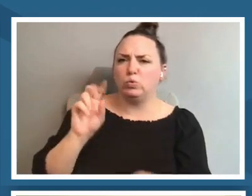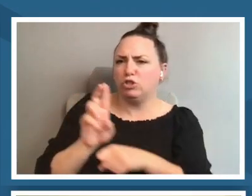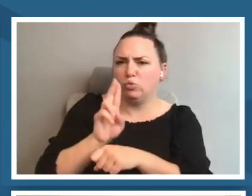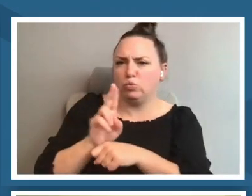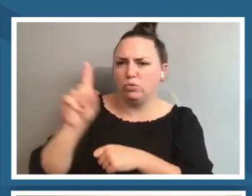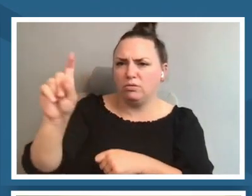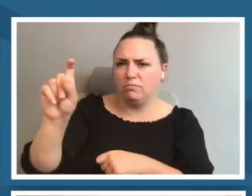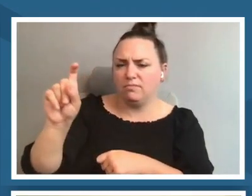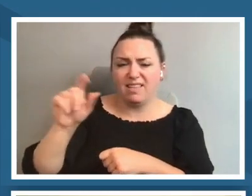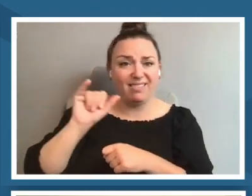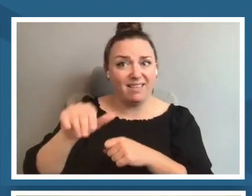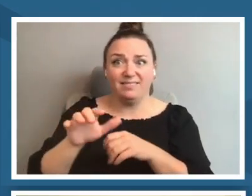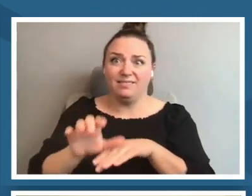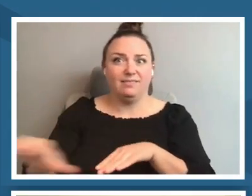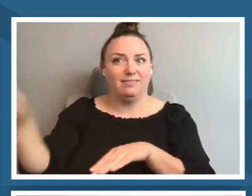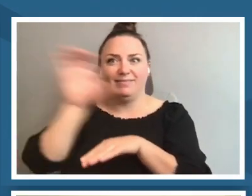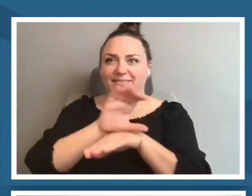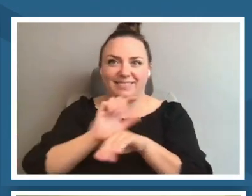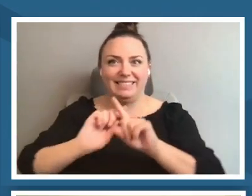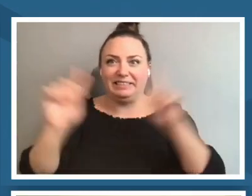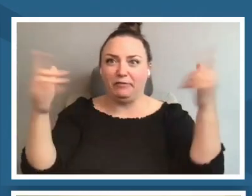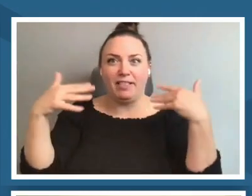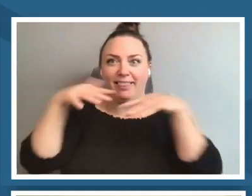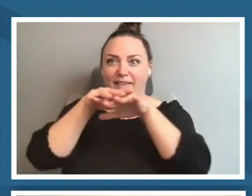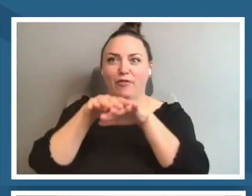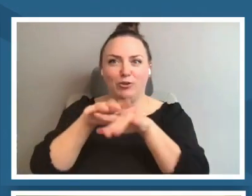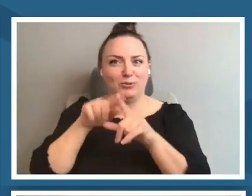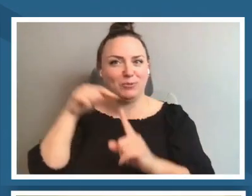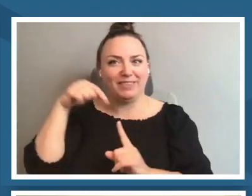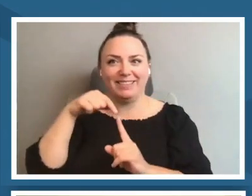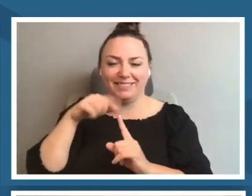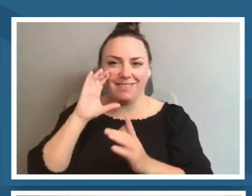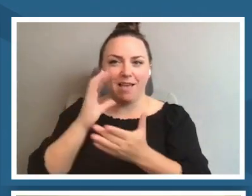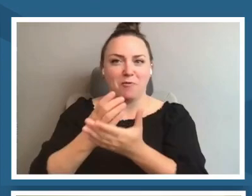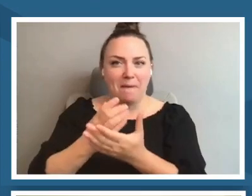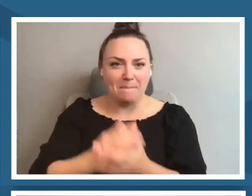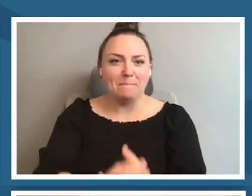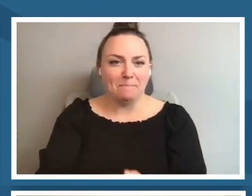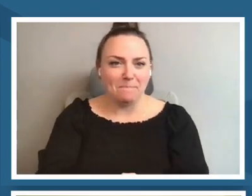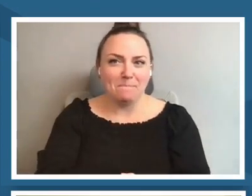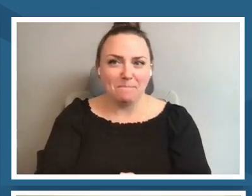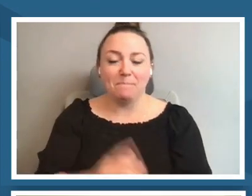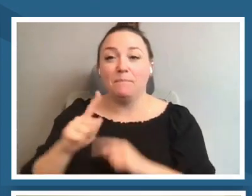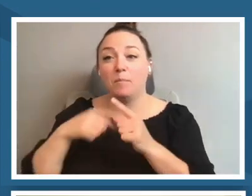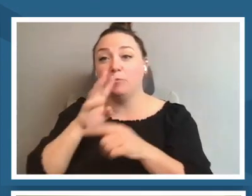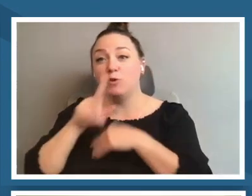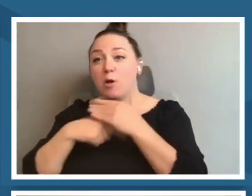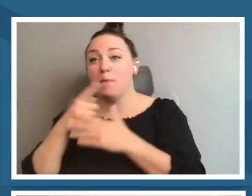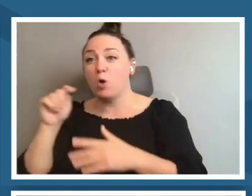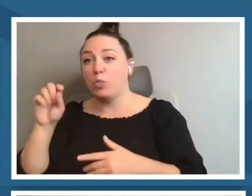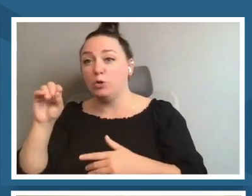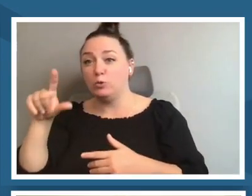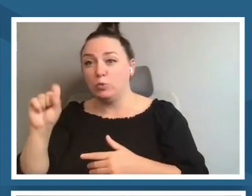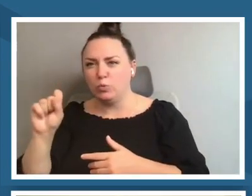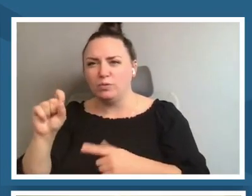level a whole layer new layer to this kind of diagramming exercise because once you talk about the tools you want